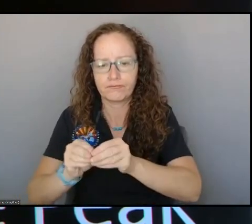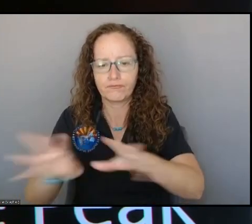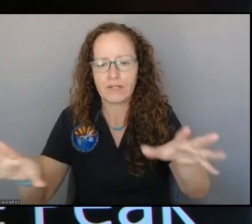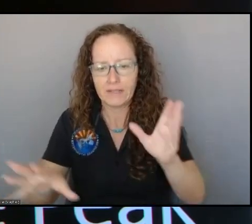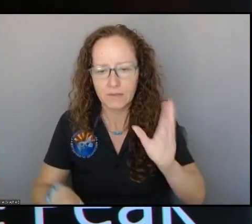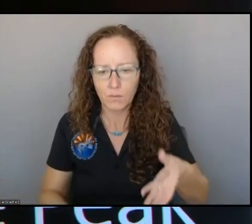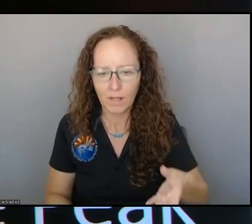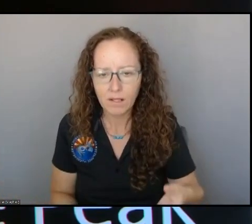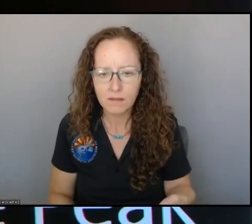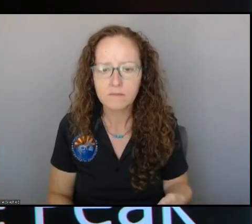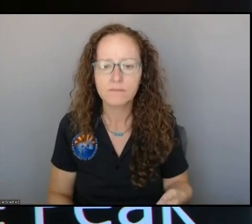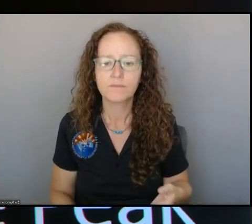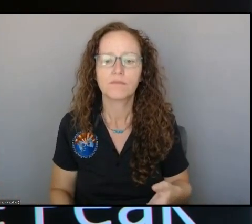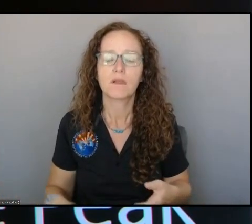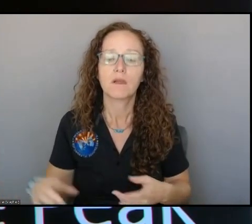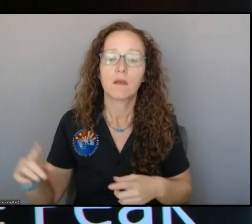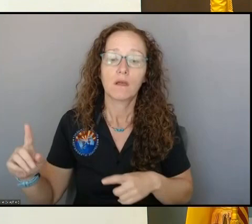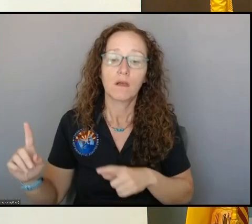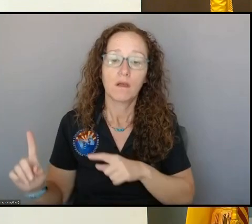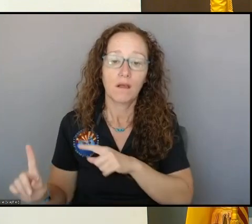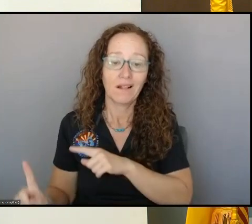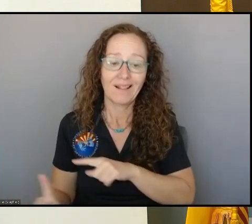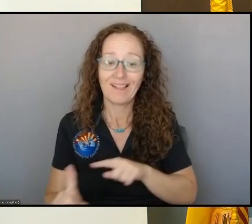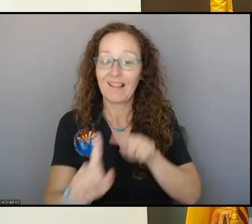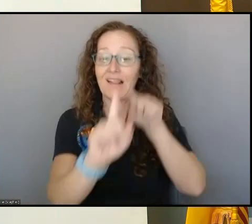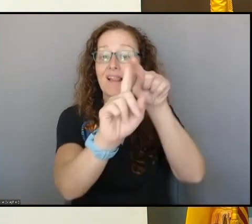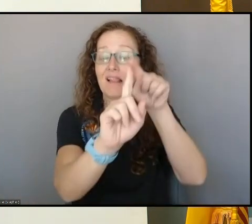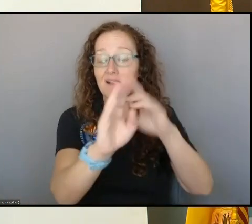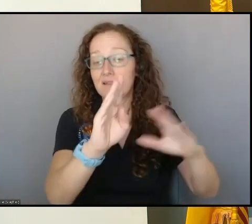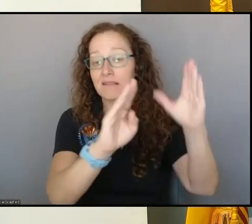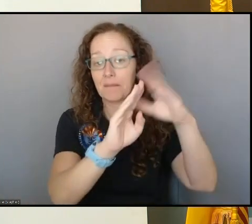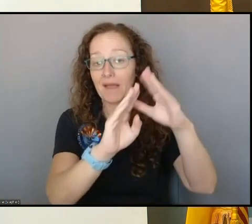date, i's this state right here. So our fuels, because of